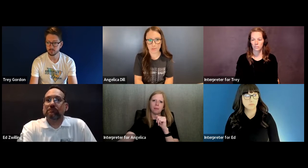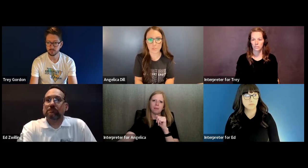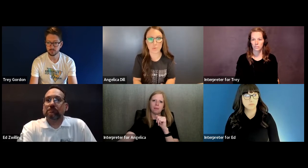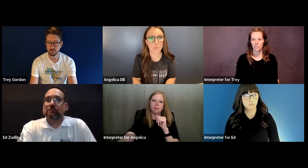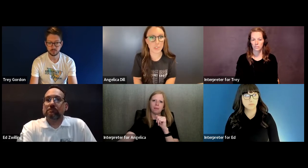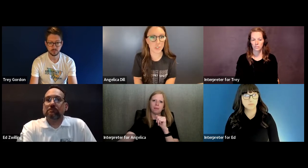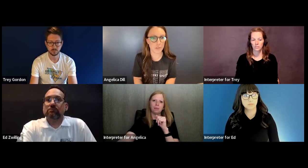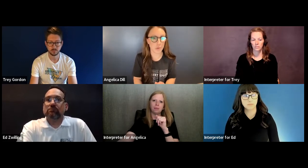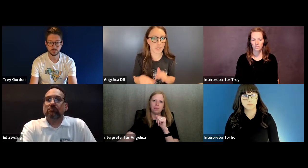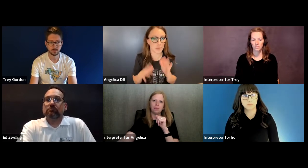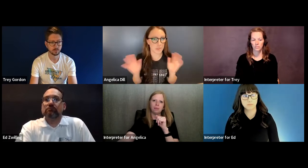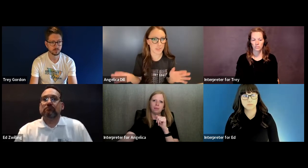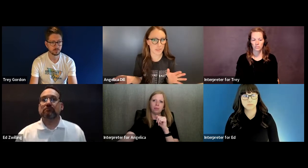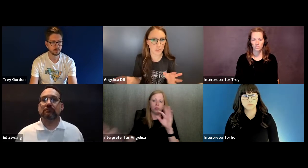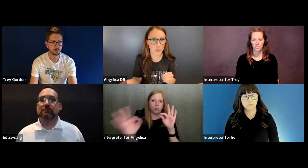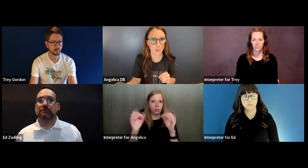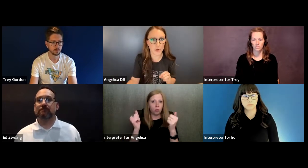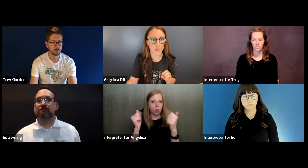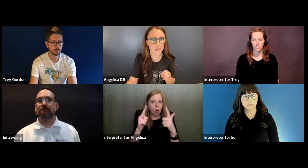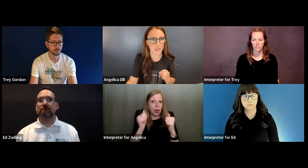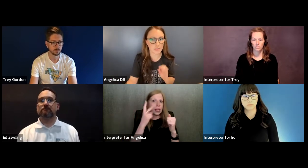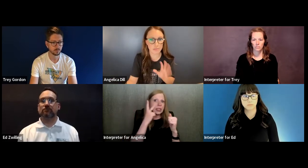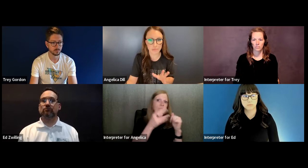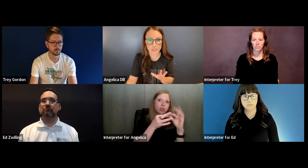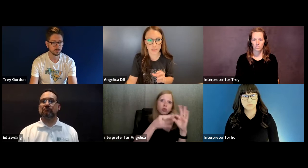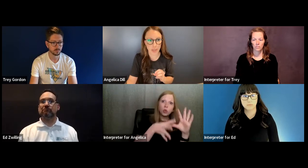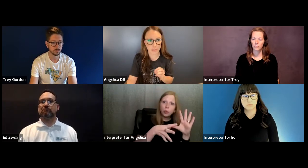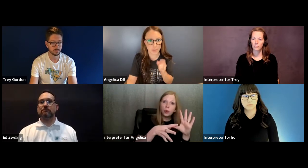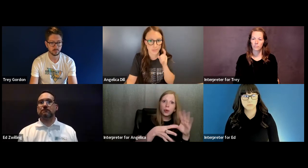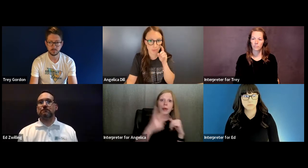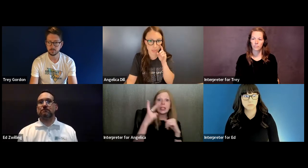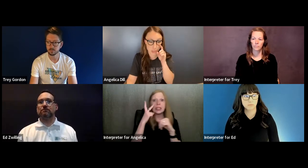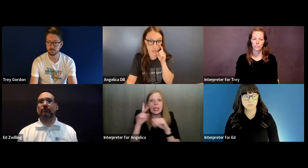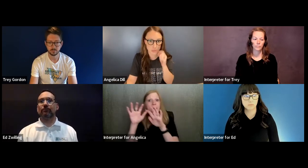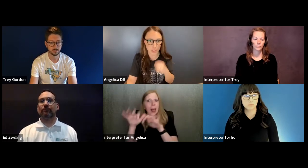just wanted to be sure everyone's able to see the interpreters see the captions if they need to to